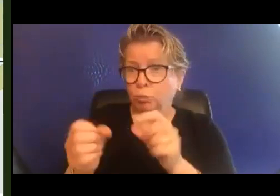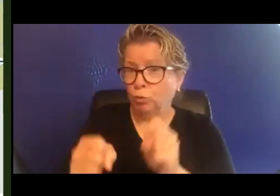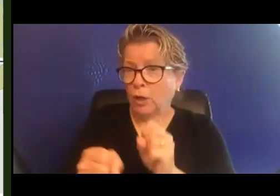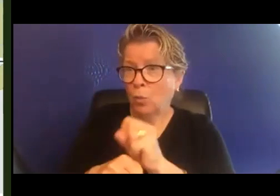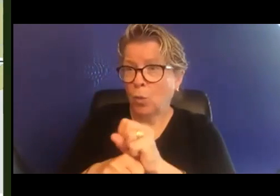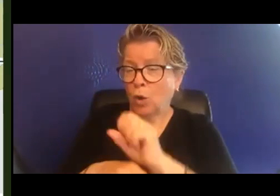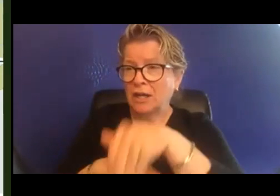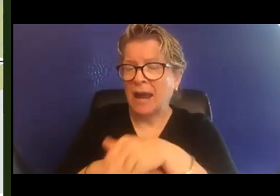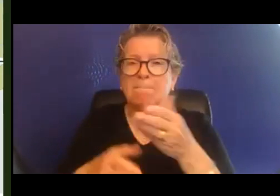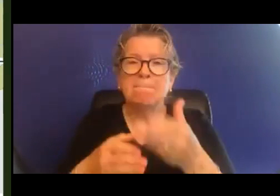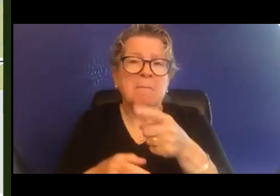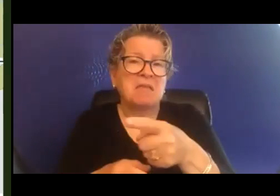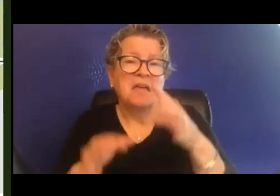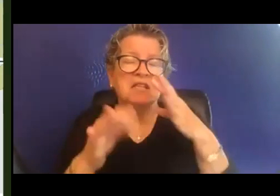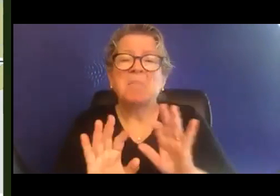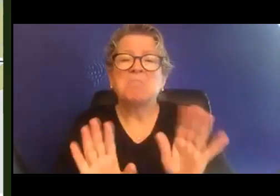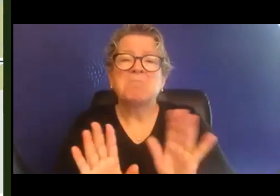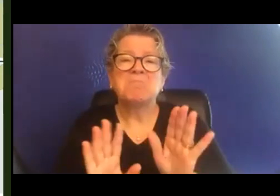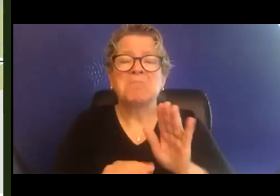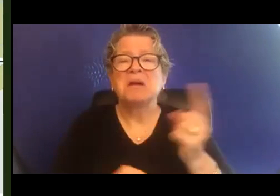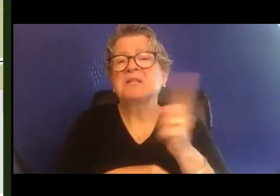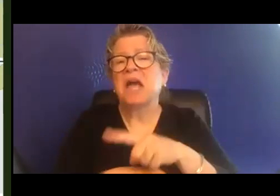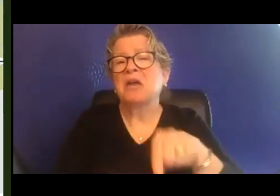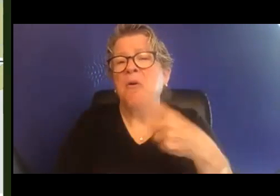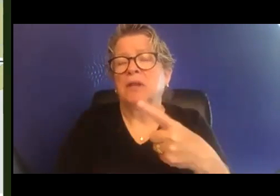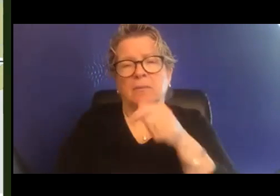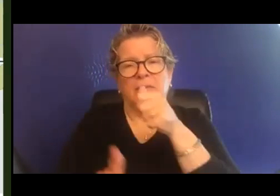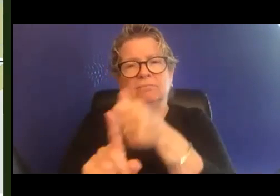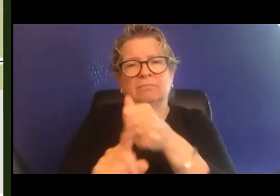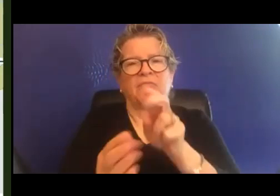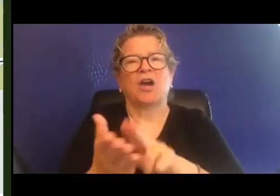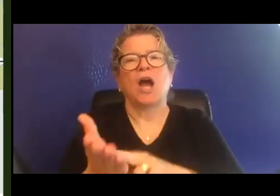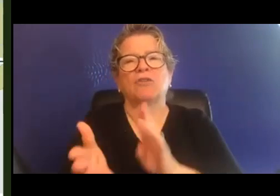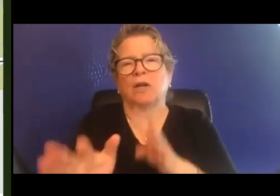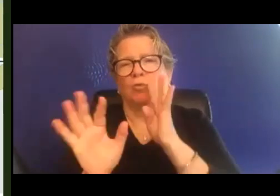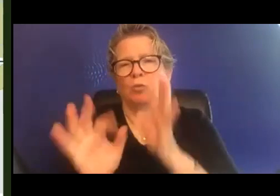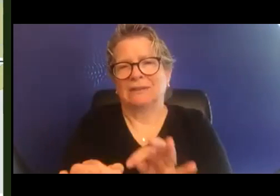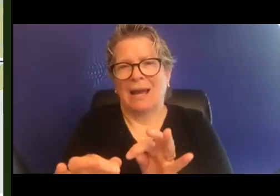reason, then they might decide to work during the daytime only.